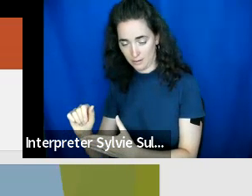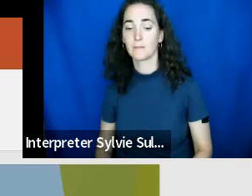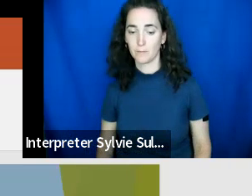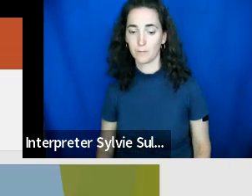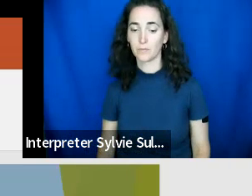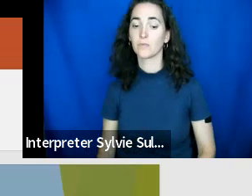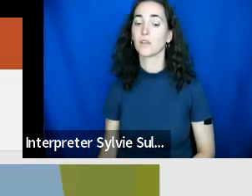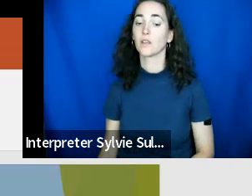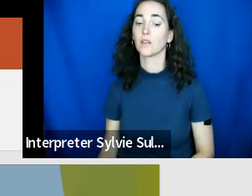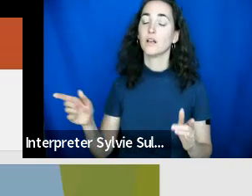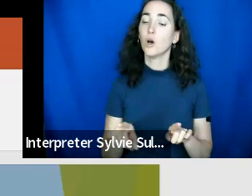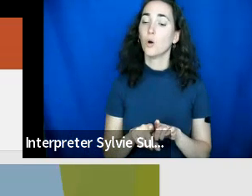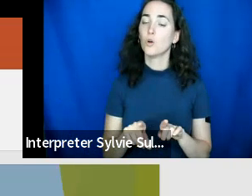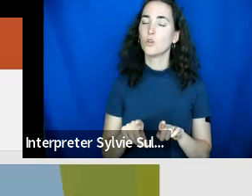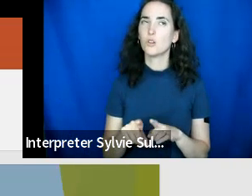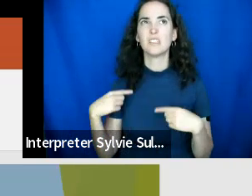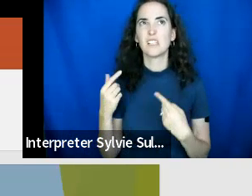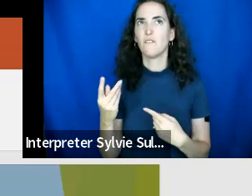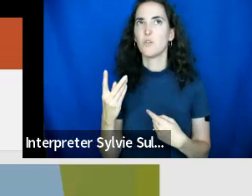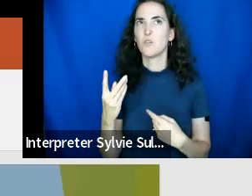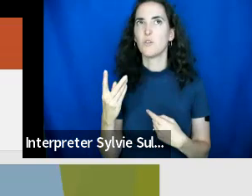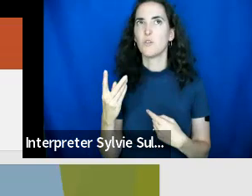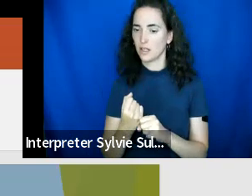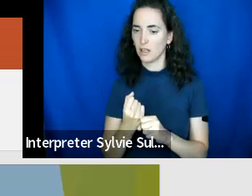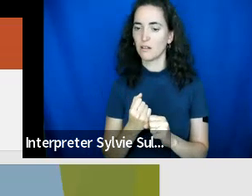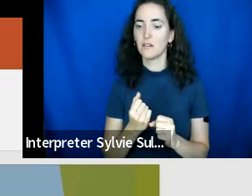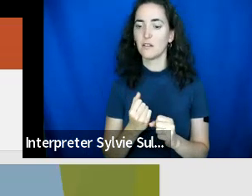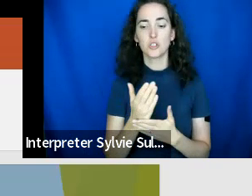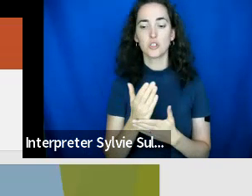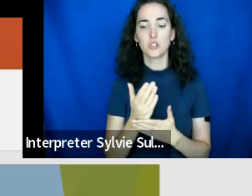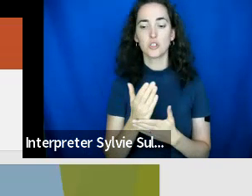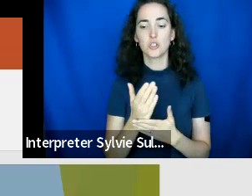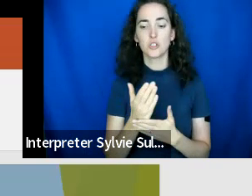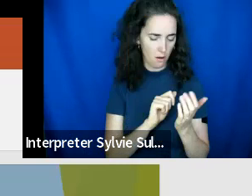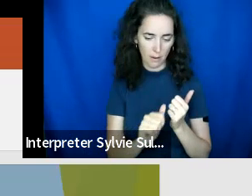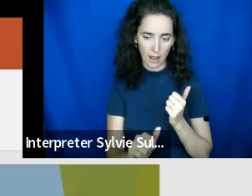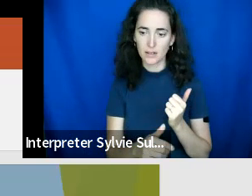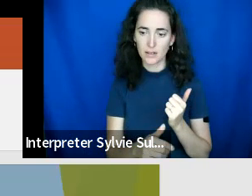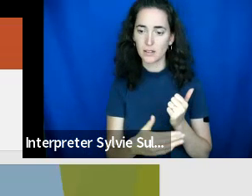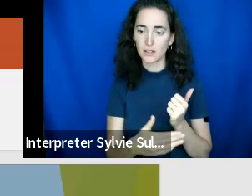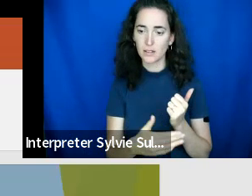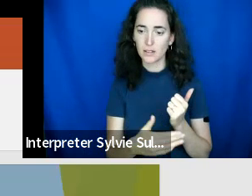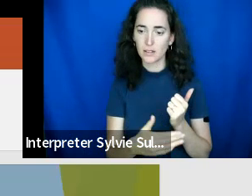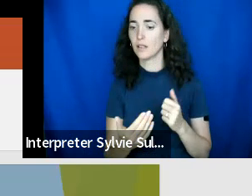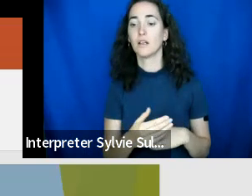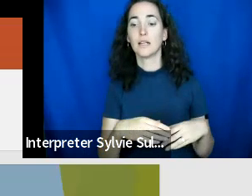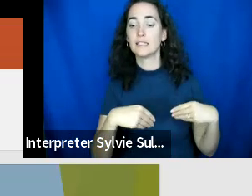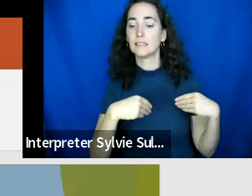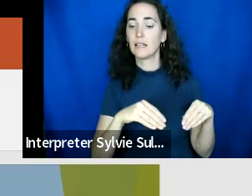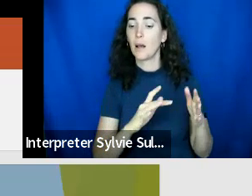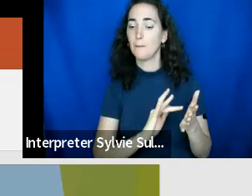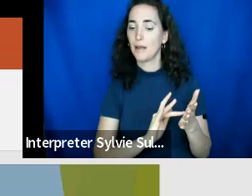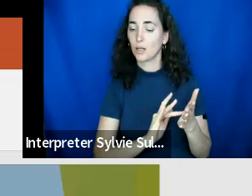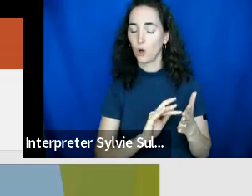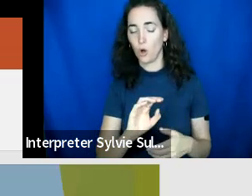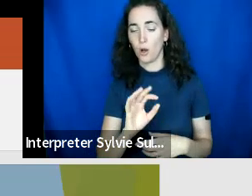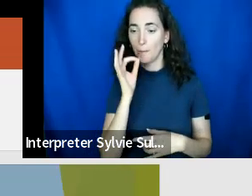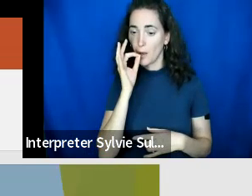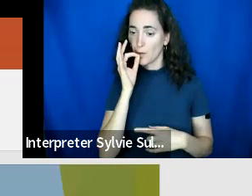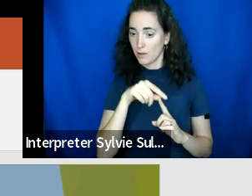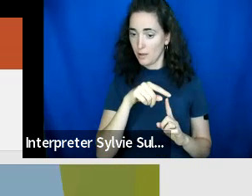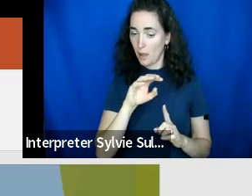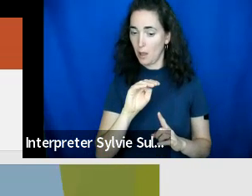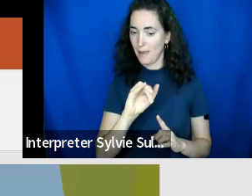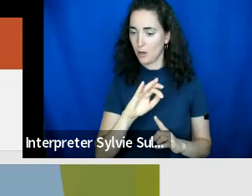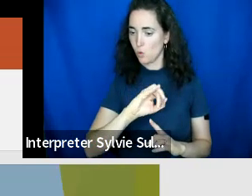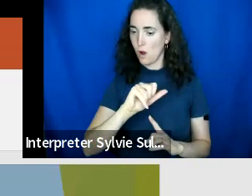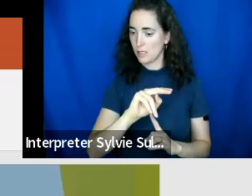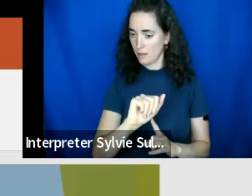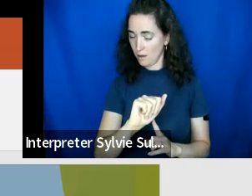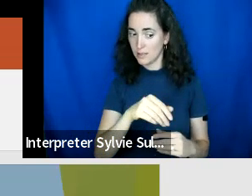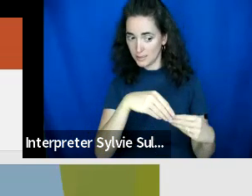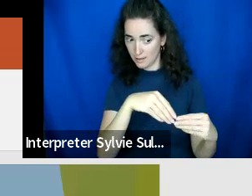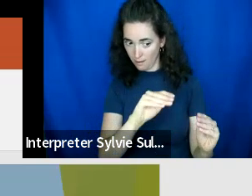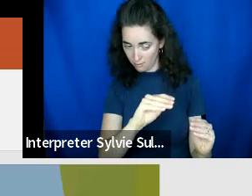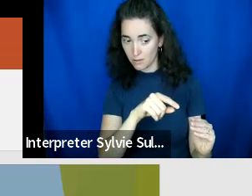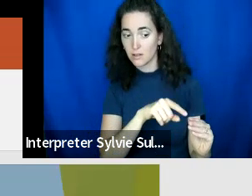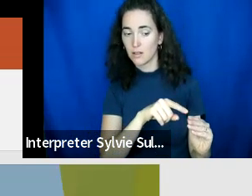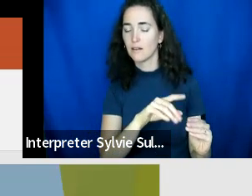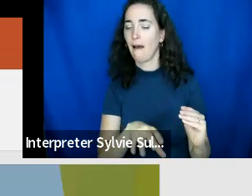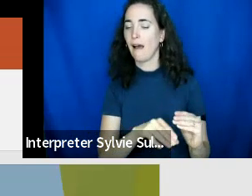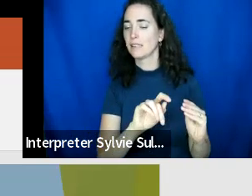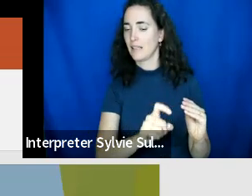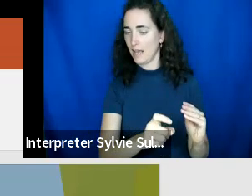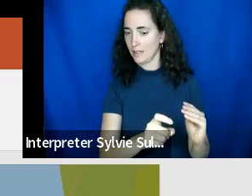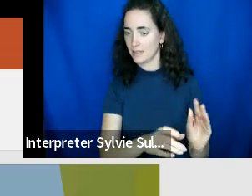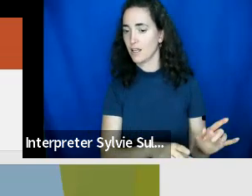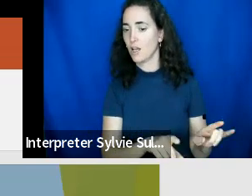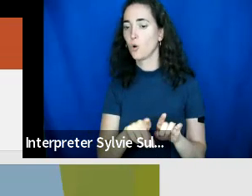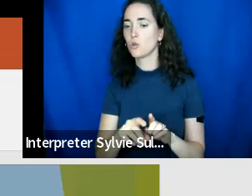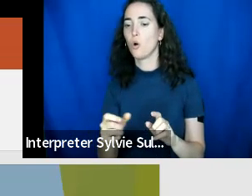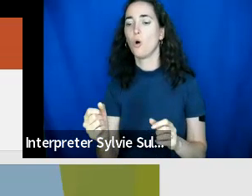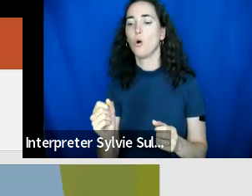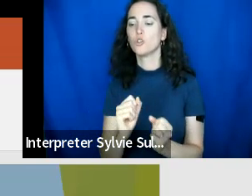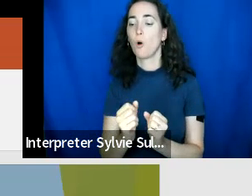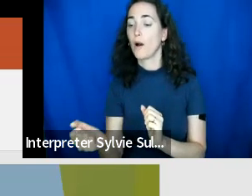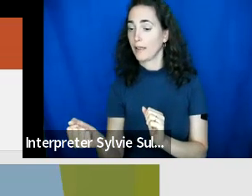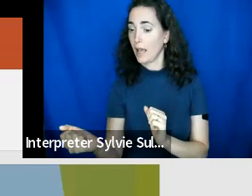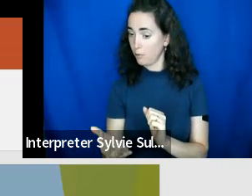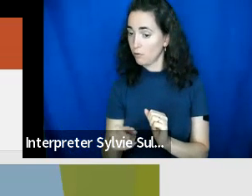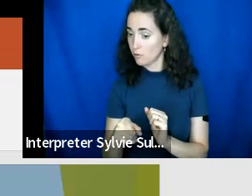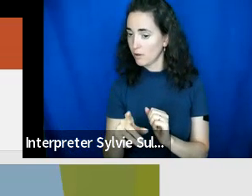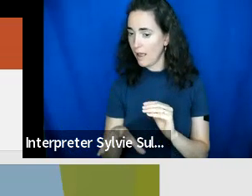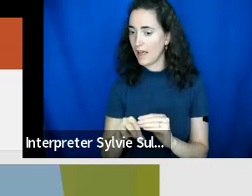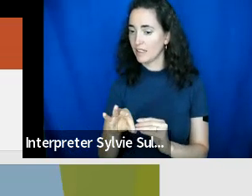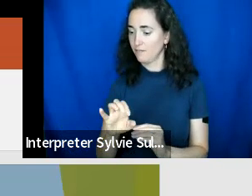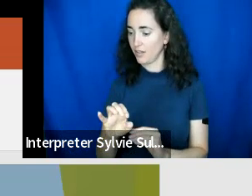There was also, in the last few years led legislation, that had a a tax related to the sale of medical marijuana and attacks, or a fee related to sports gambling and that there's some additional